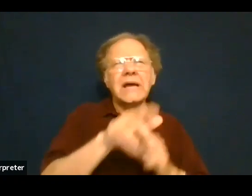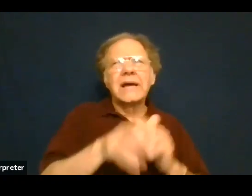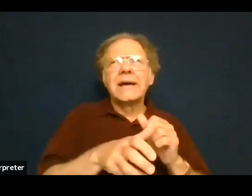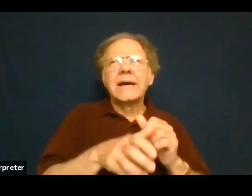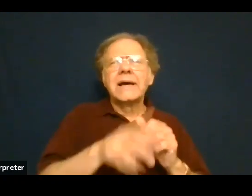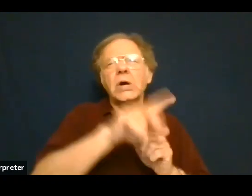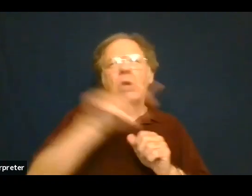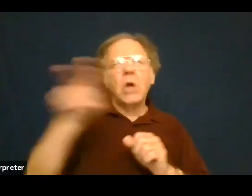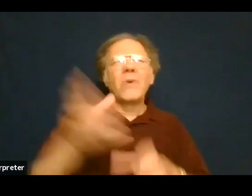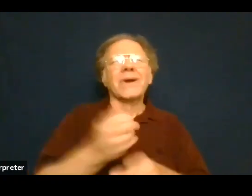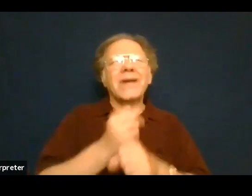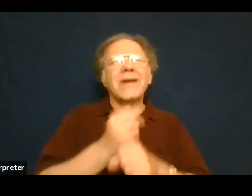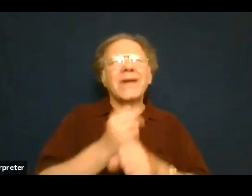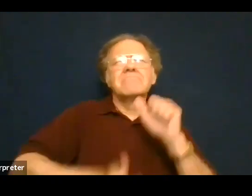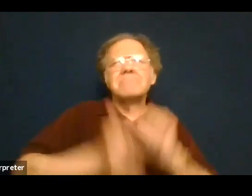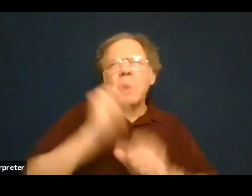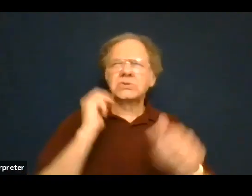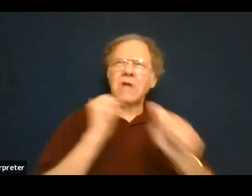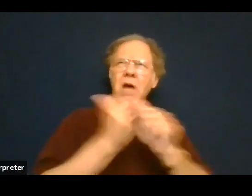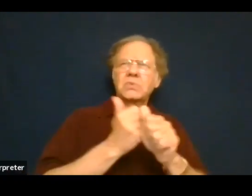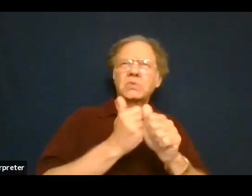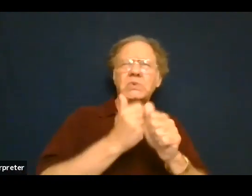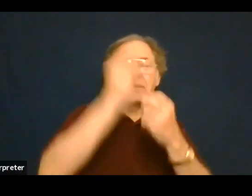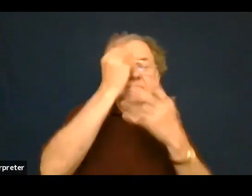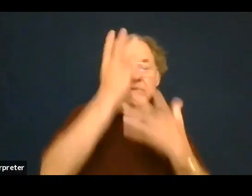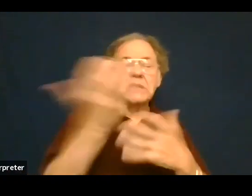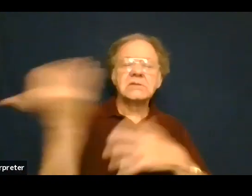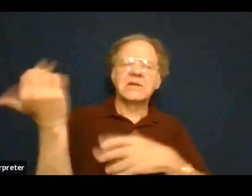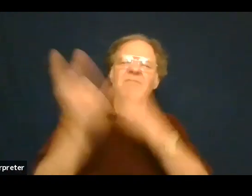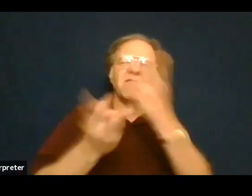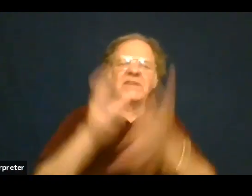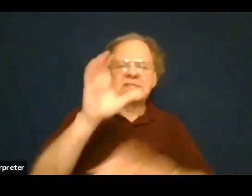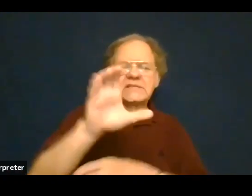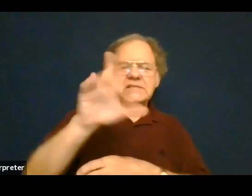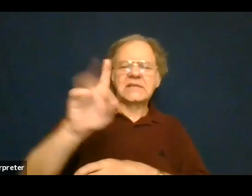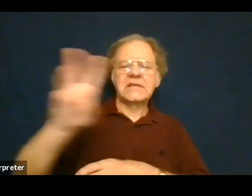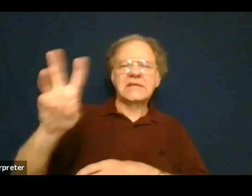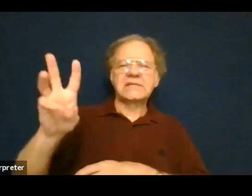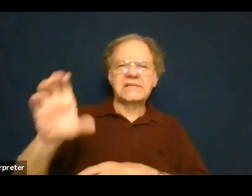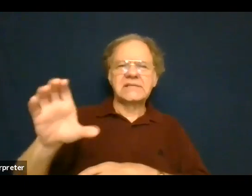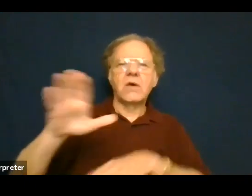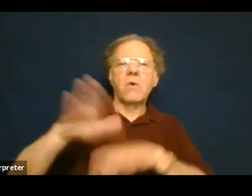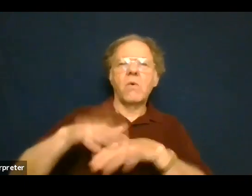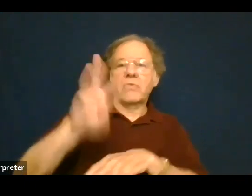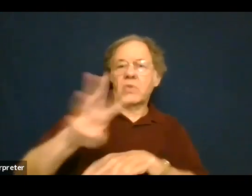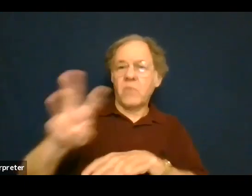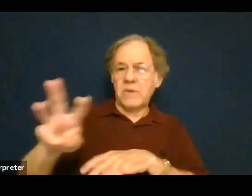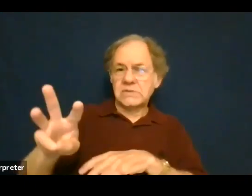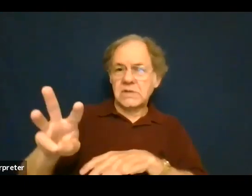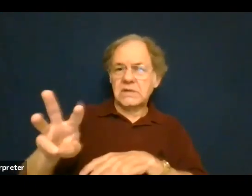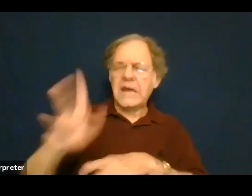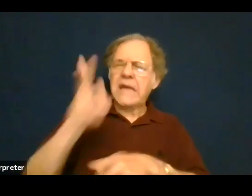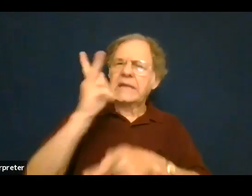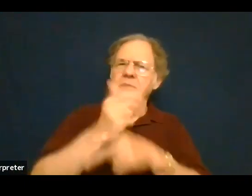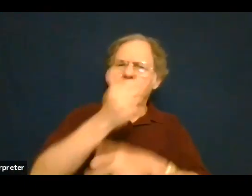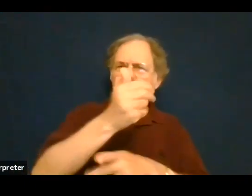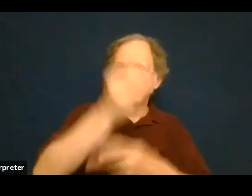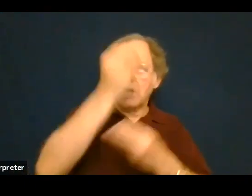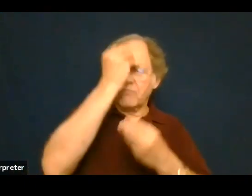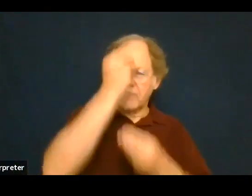to visit the CDC website, and to stay informed that way.